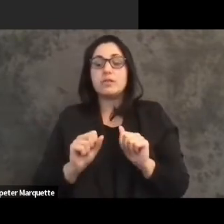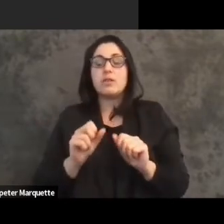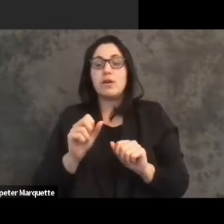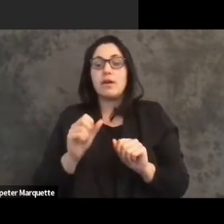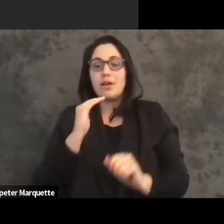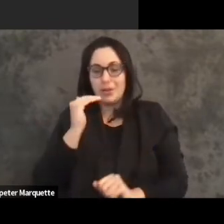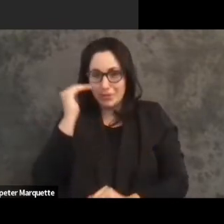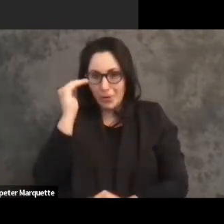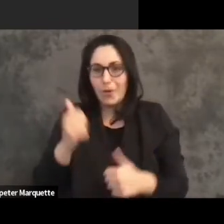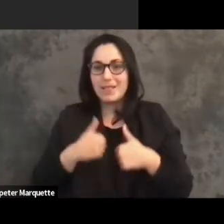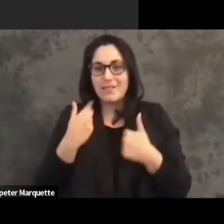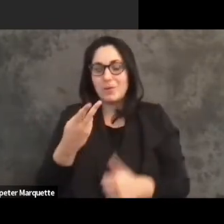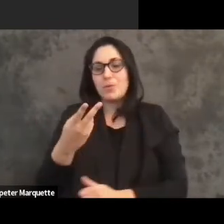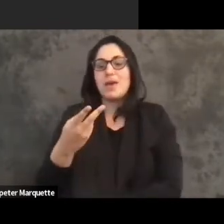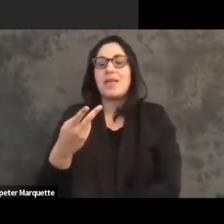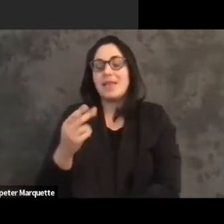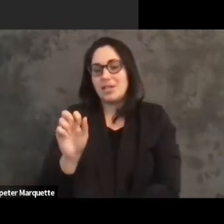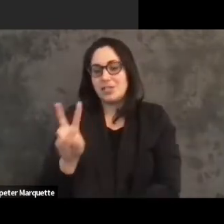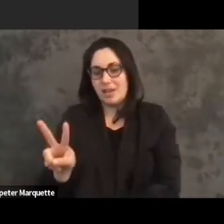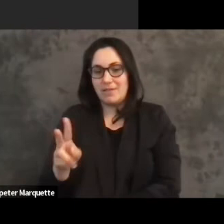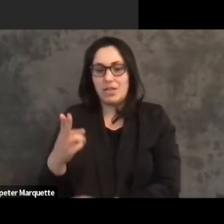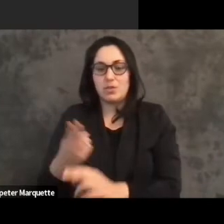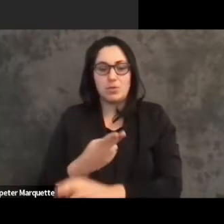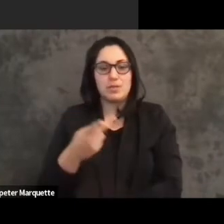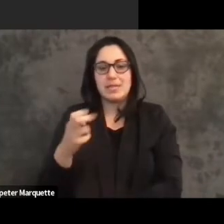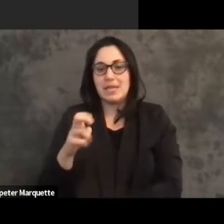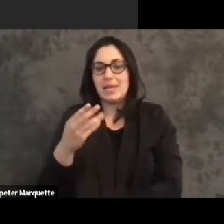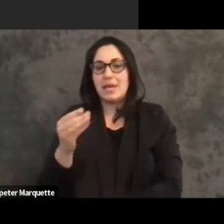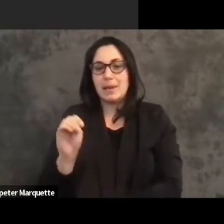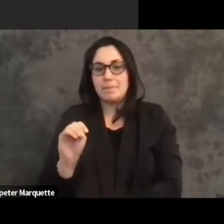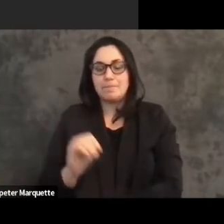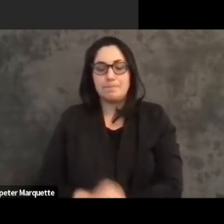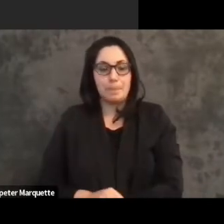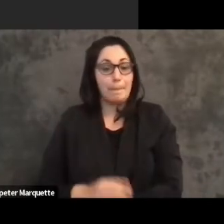United. He's a long term HIV survivor, and is an older adult living with HIV who uses